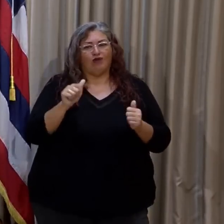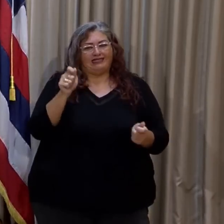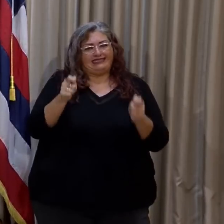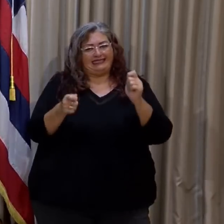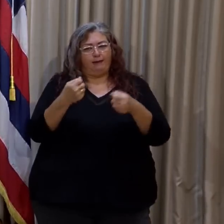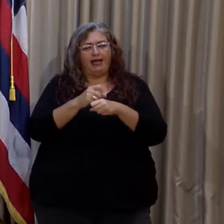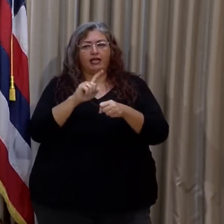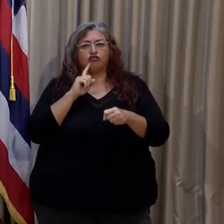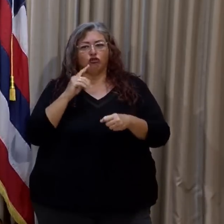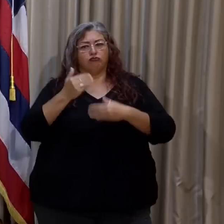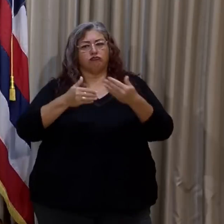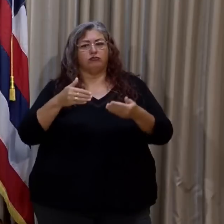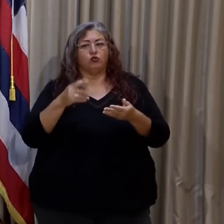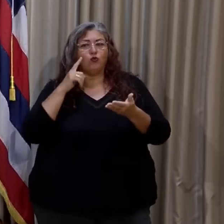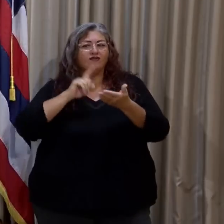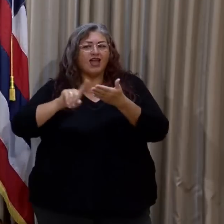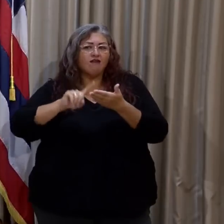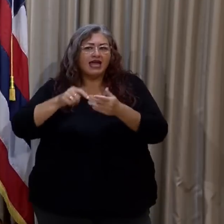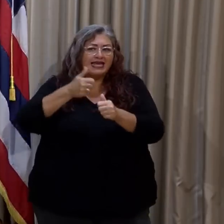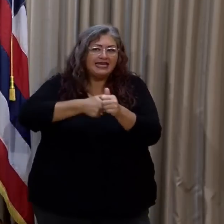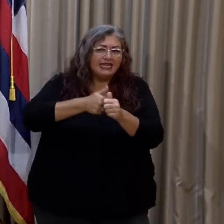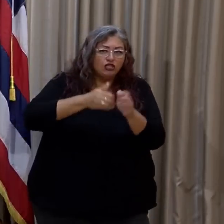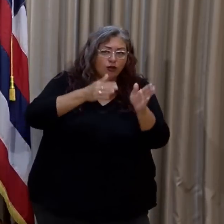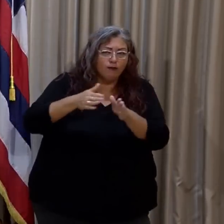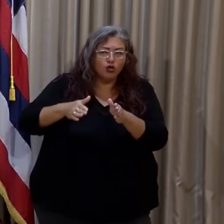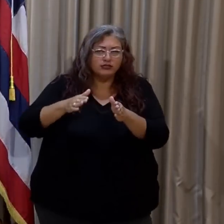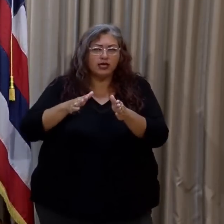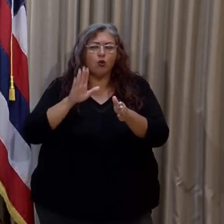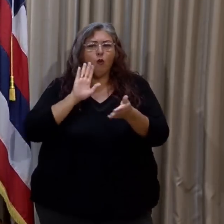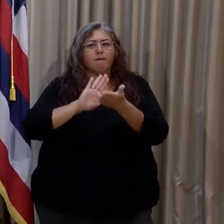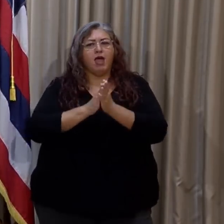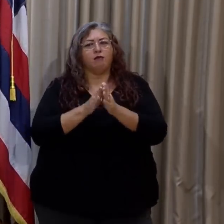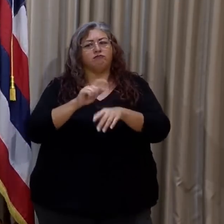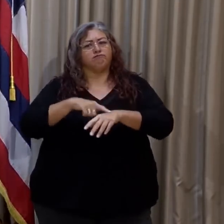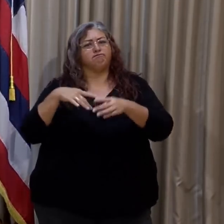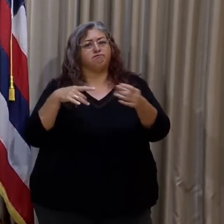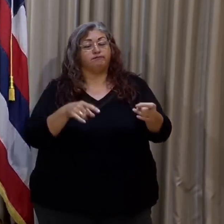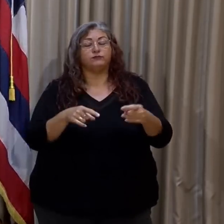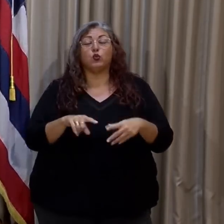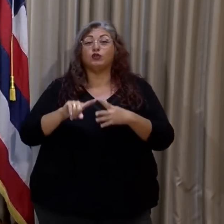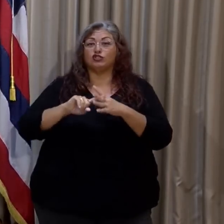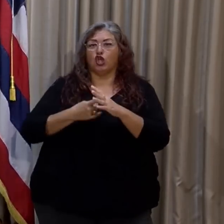WE ARE STILL FAR BELOW THAT AMOUNT, HOWEVER WITH MORE VISITORS AND RETURNING RESIDENTS, WE ARE MAKING SOME MODIFICATIONS TO HELP THE EFFICIENCY OF THE PASSENGER